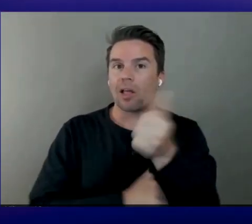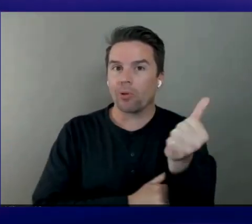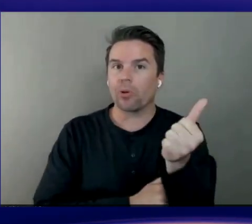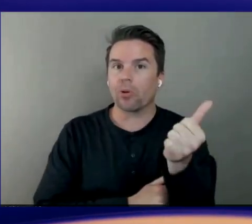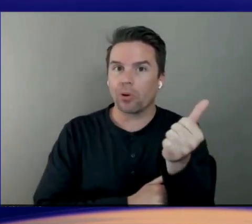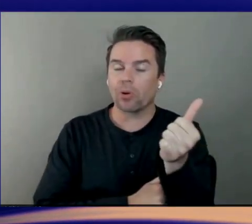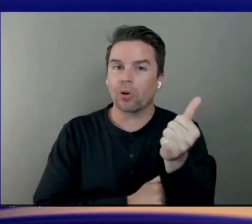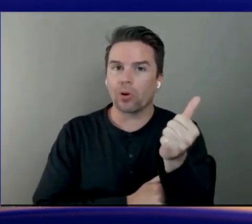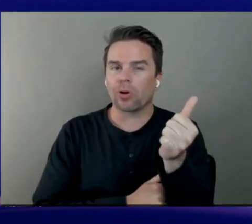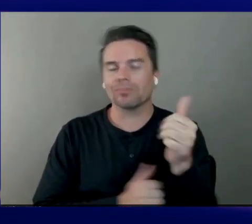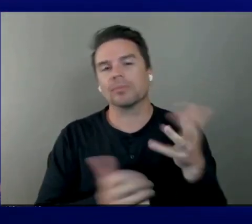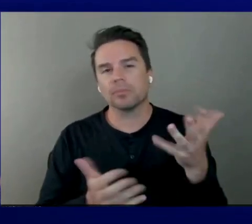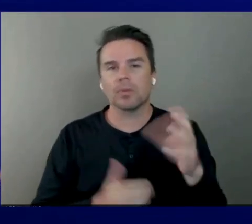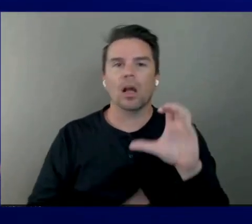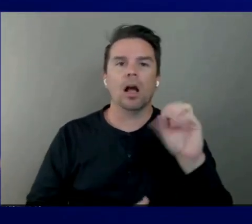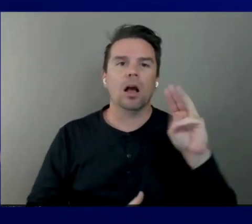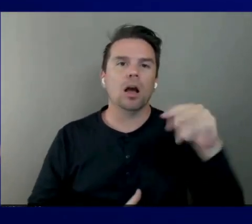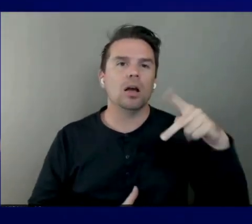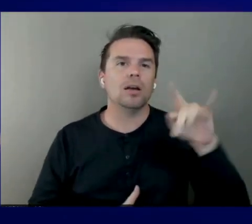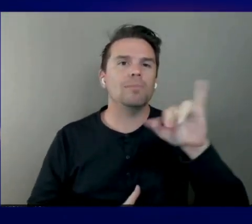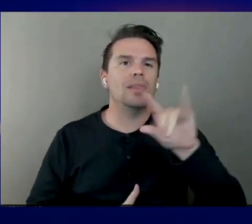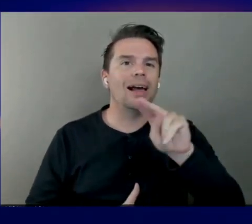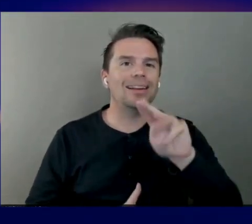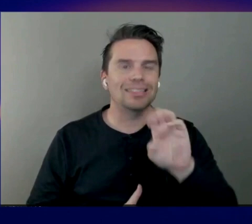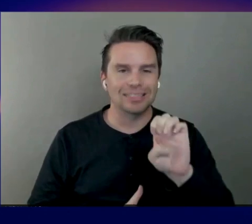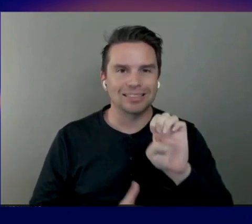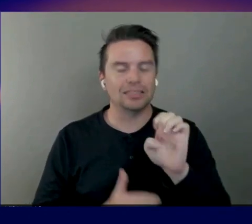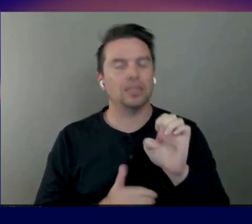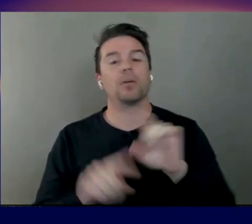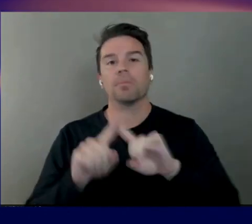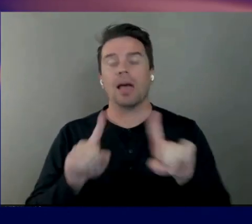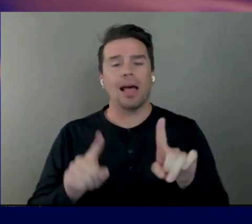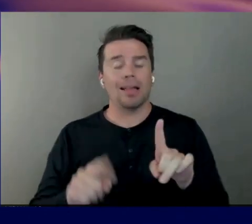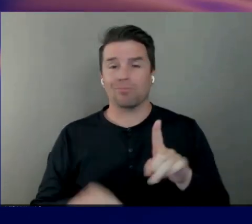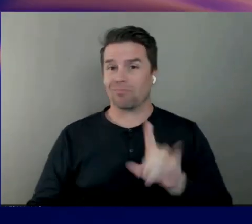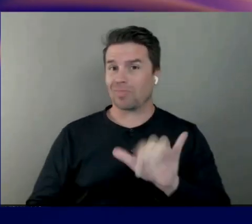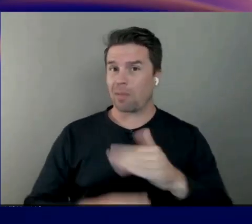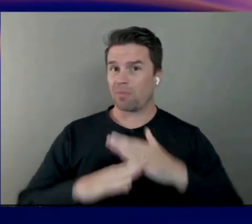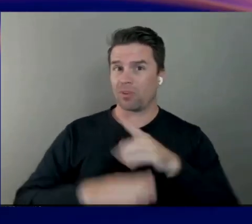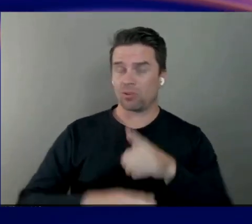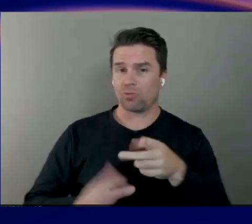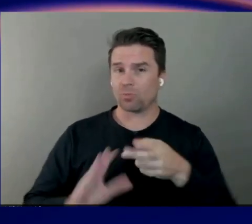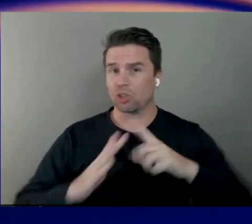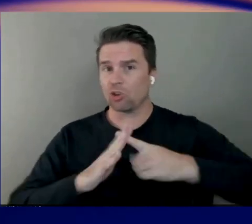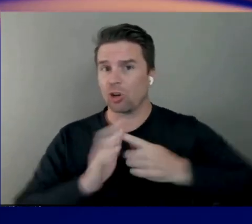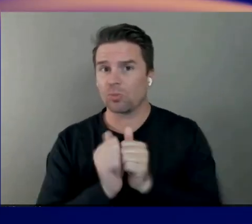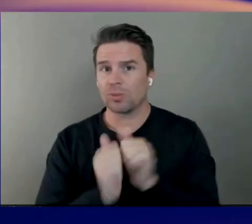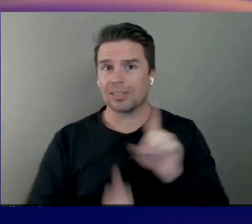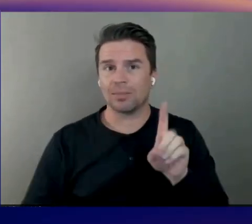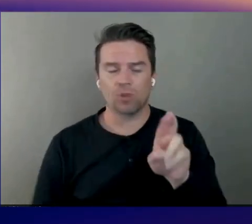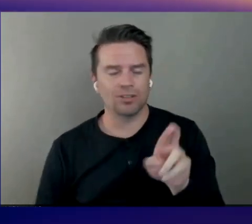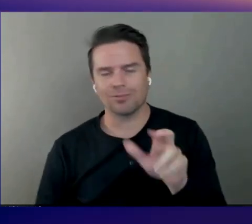But that doesn't stop anyone to get started with DeepRacer since we have lot of virtual leagues and we can,